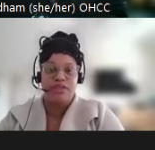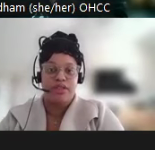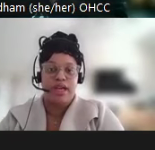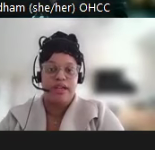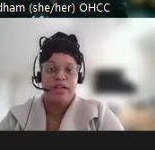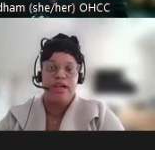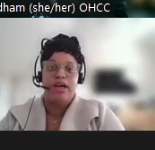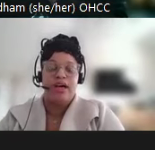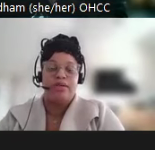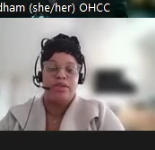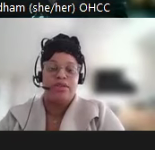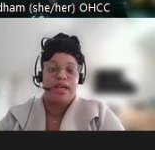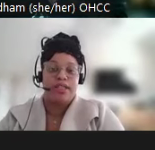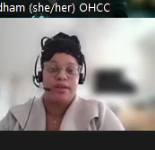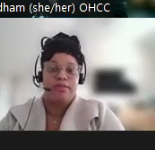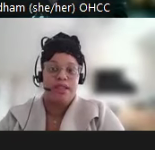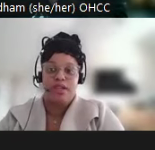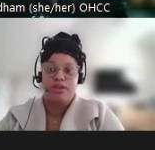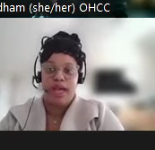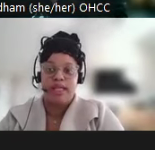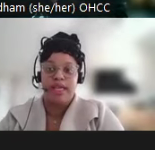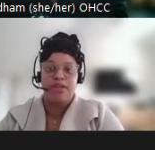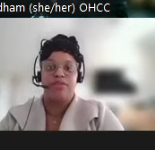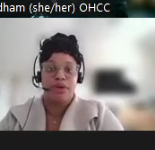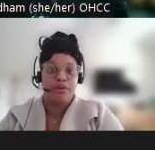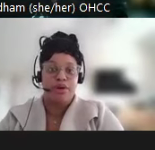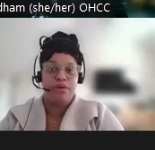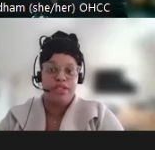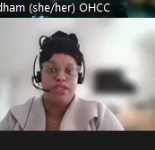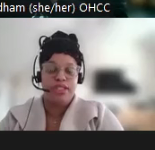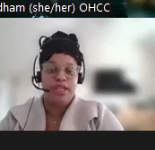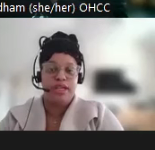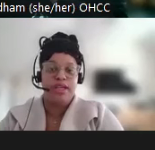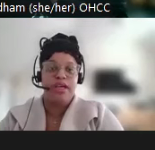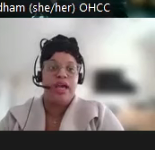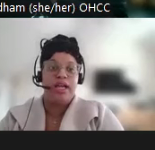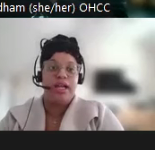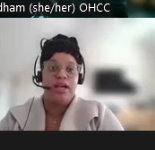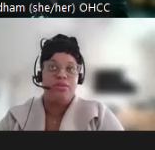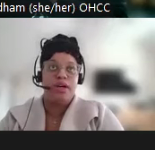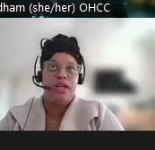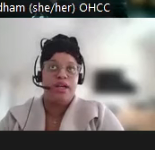for that. Um, so that is something that